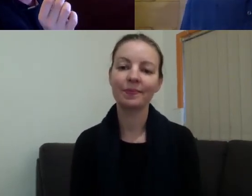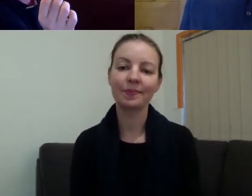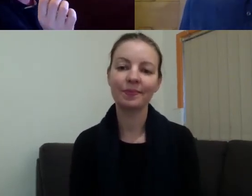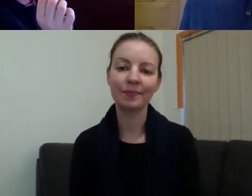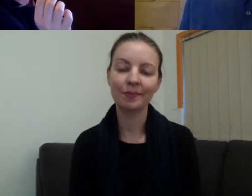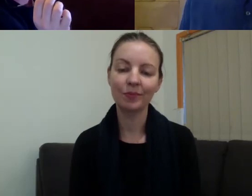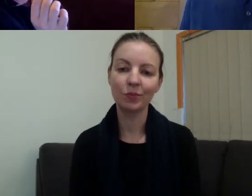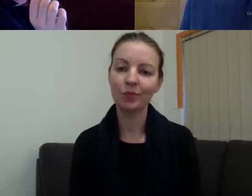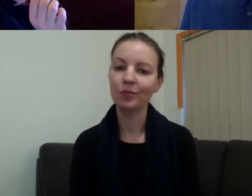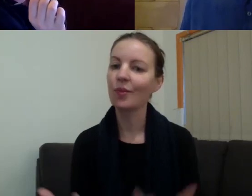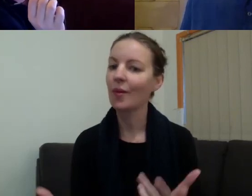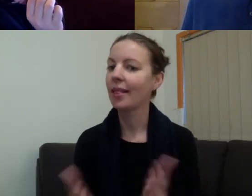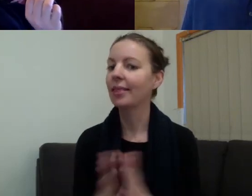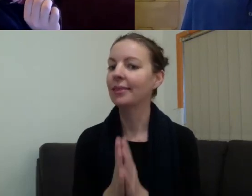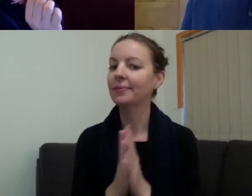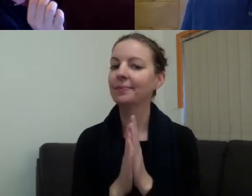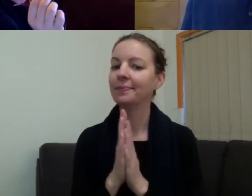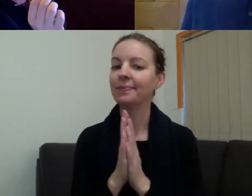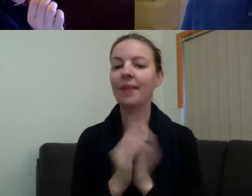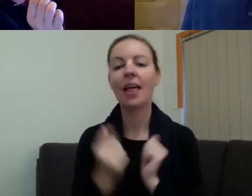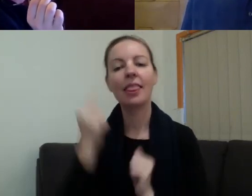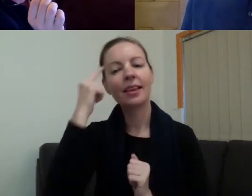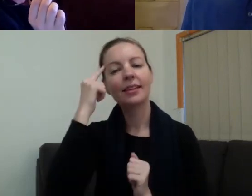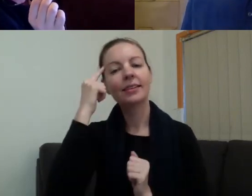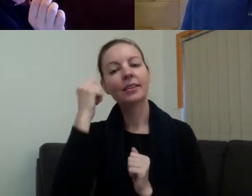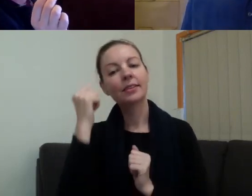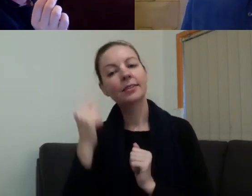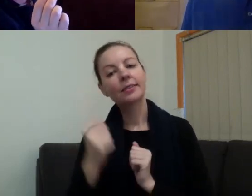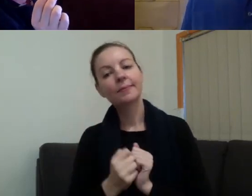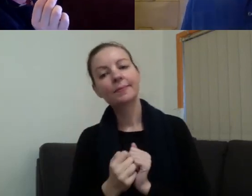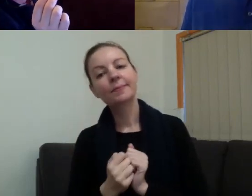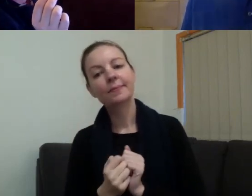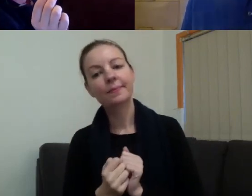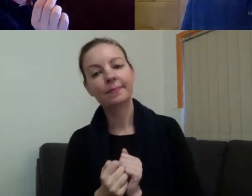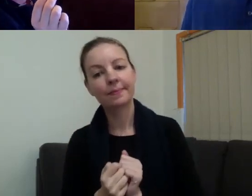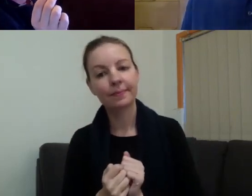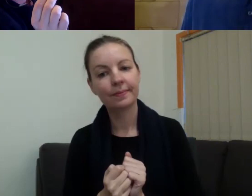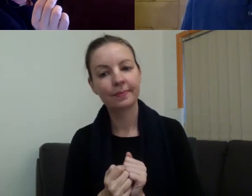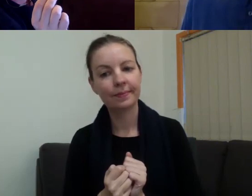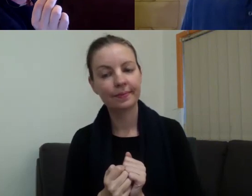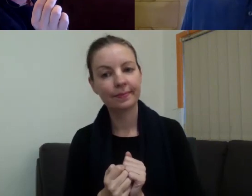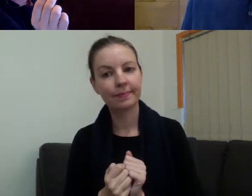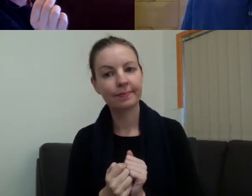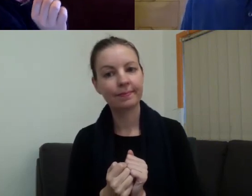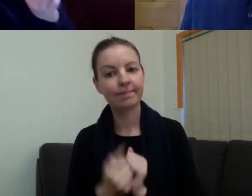Well, I think... One practical tip.